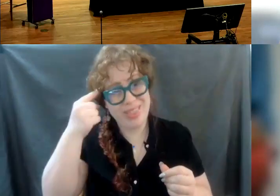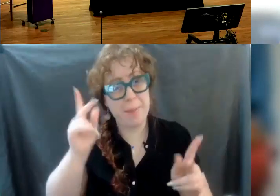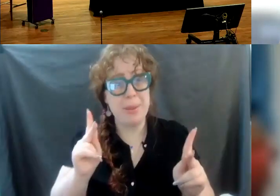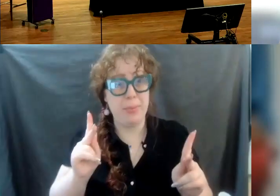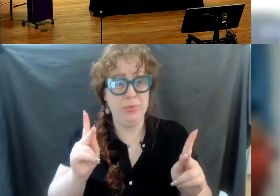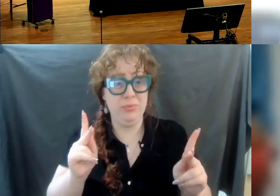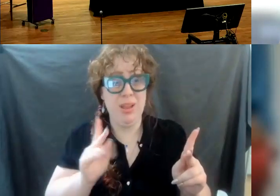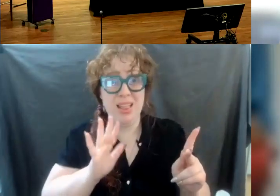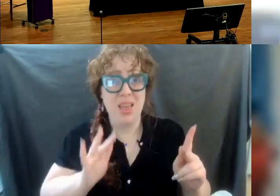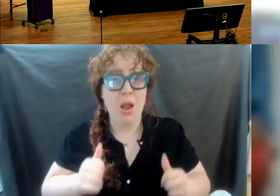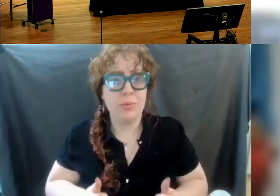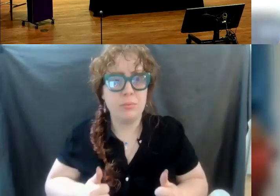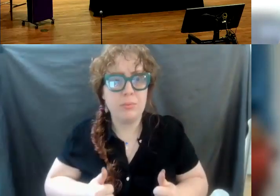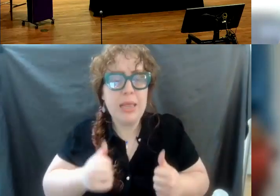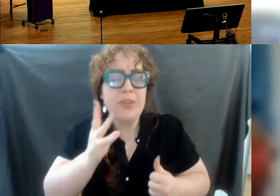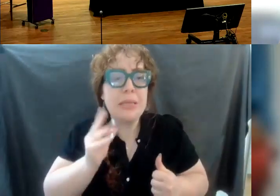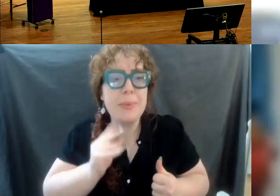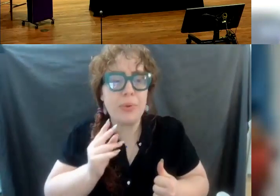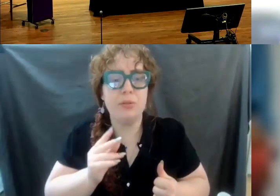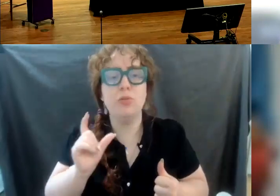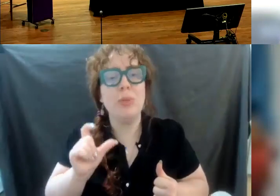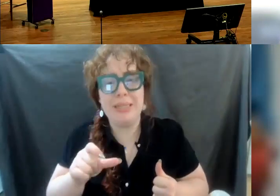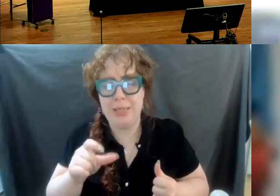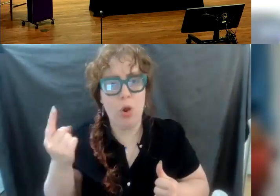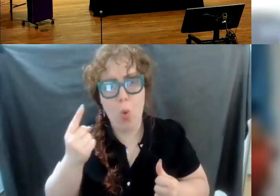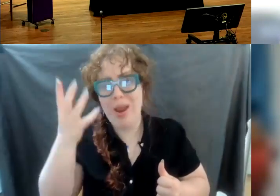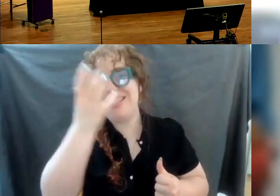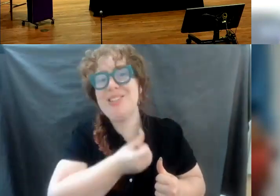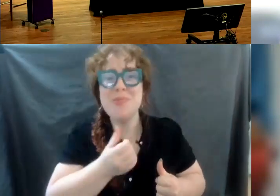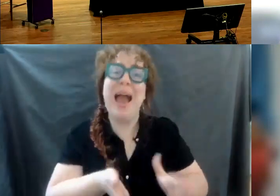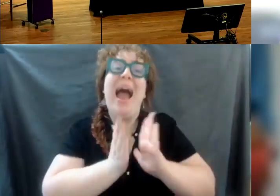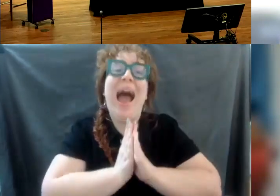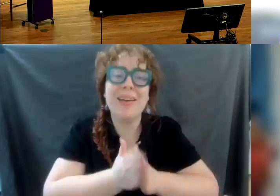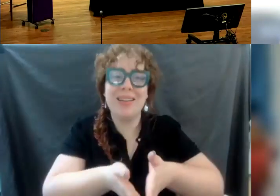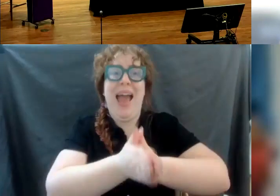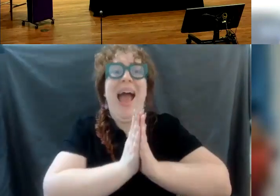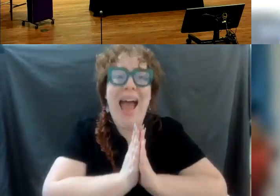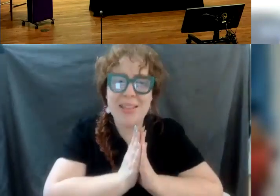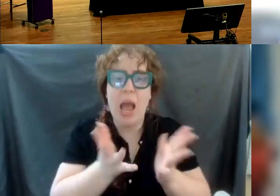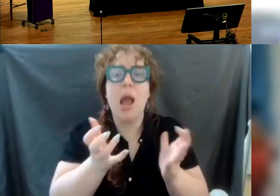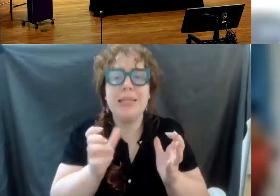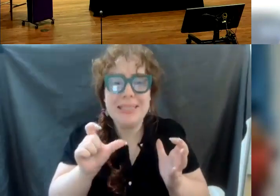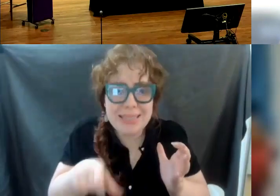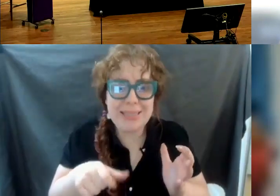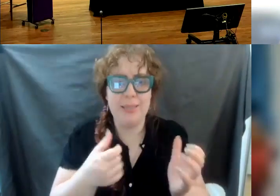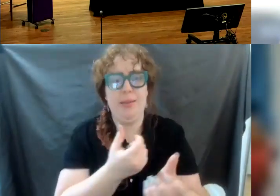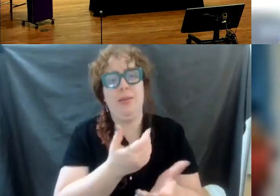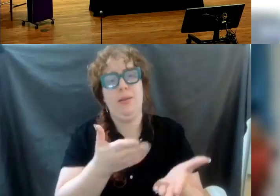We we we need to get out of the out of the state of always having to access for public safety, always having to ask for things that we need.